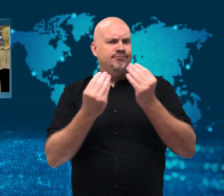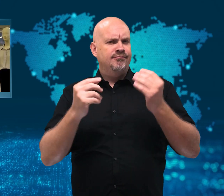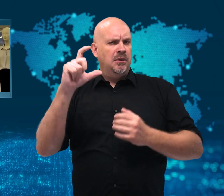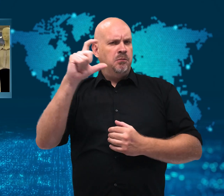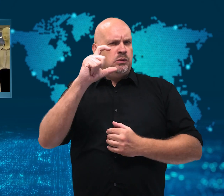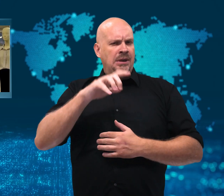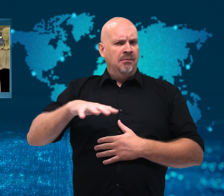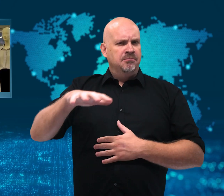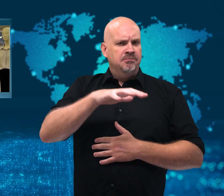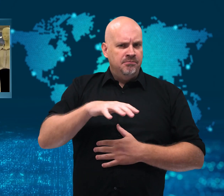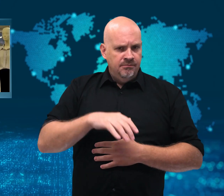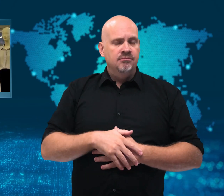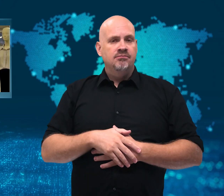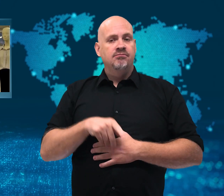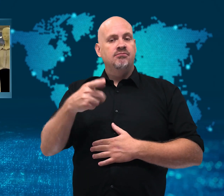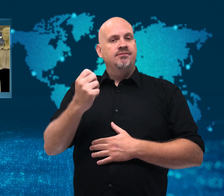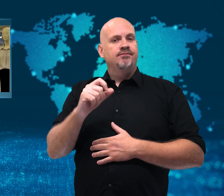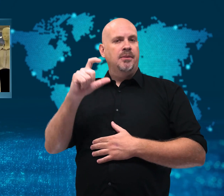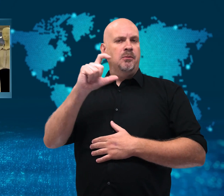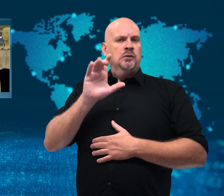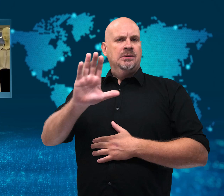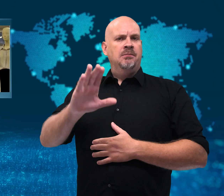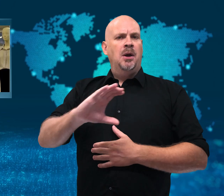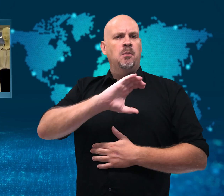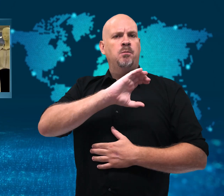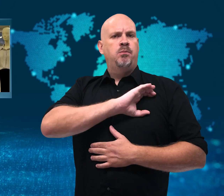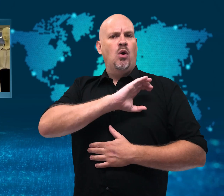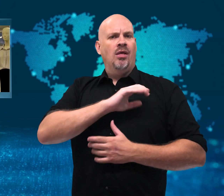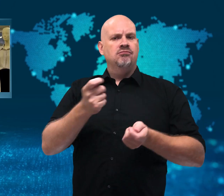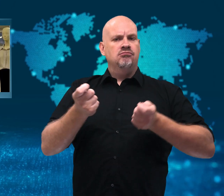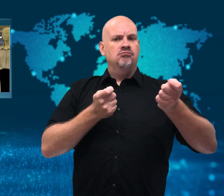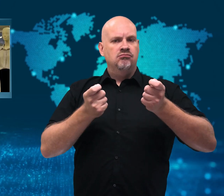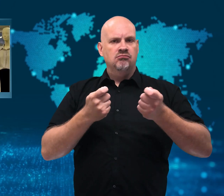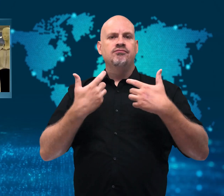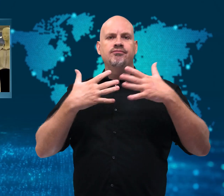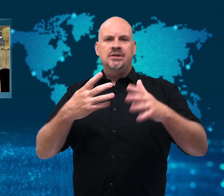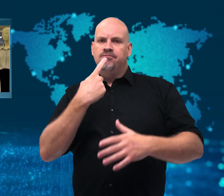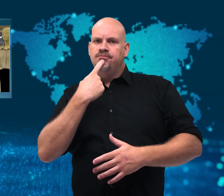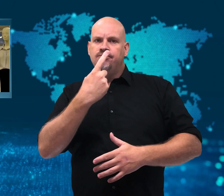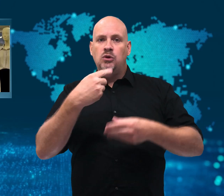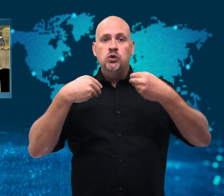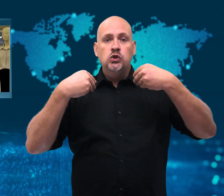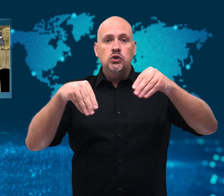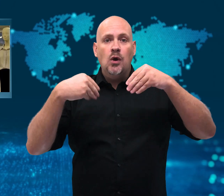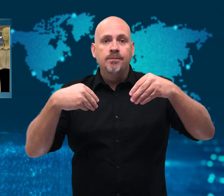mannequins with their heads to advertise clothing.